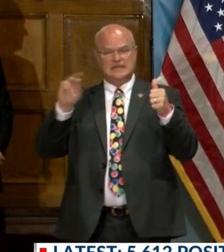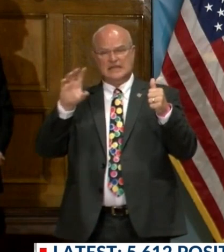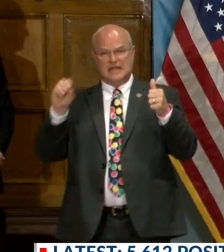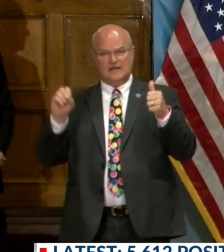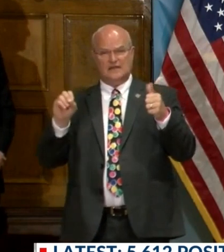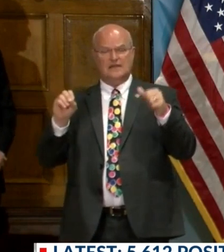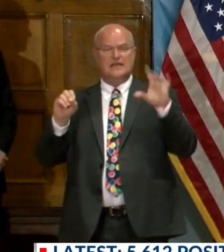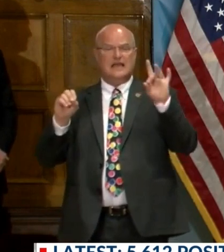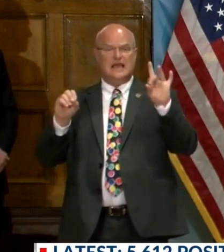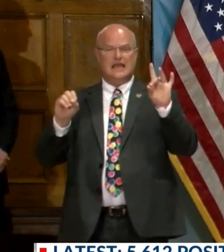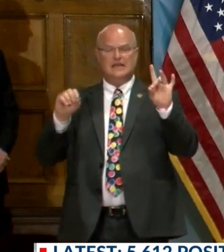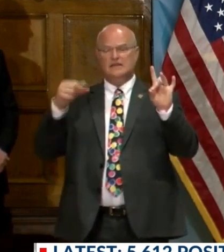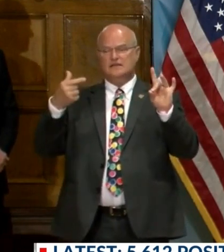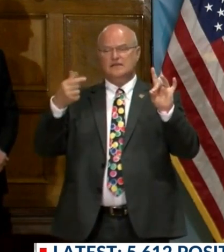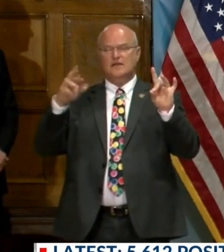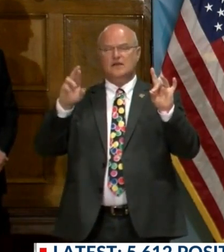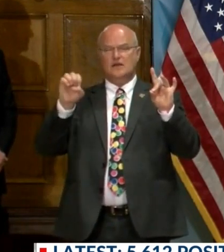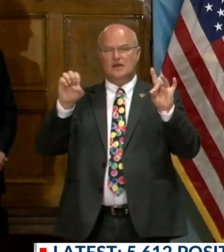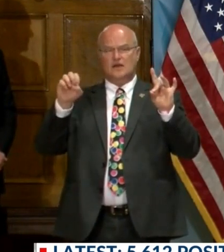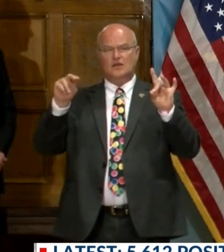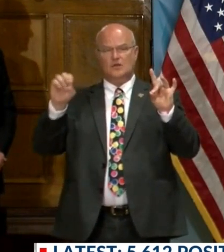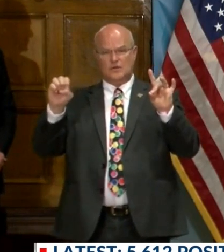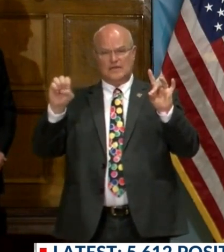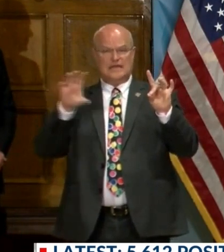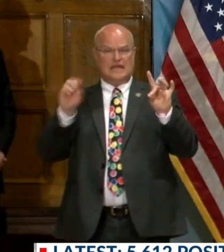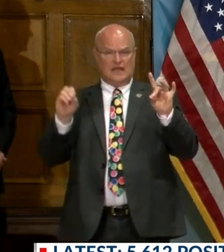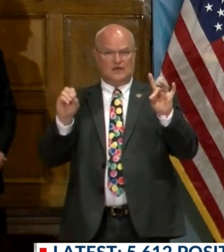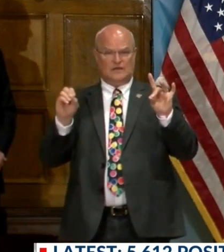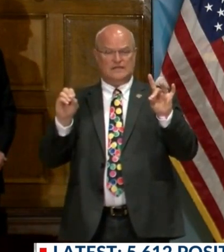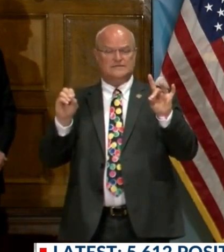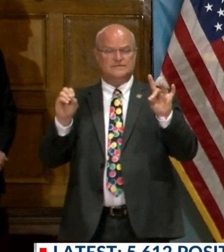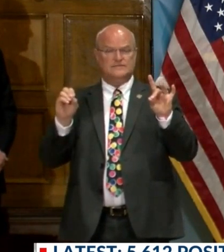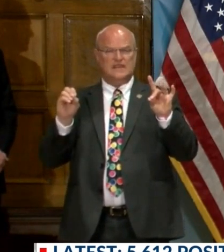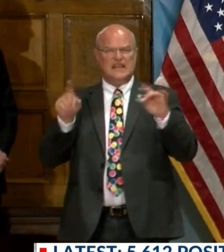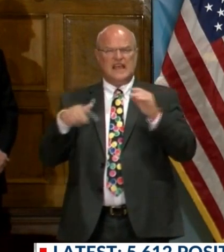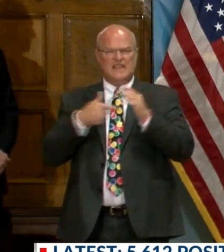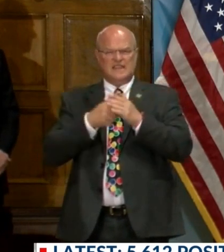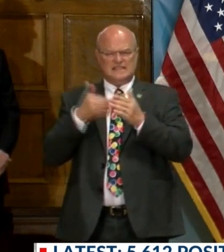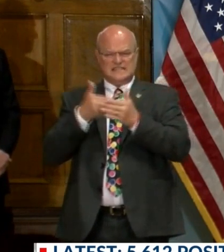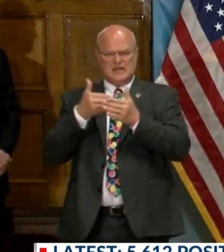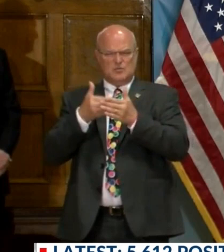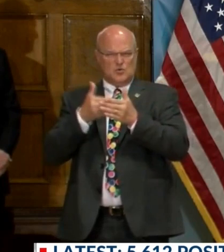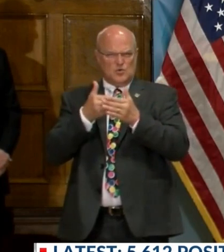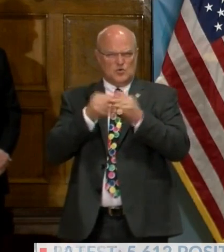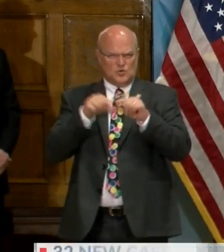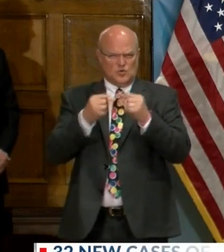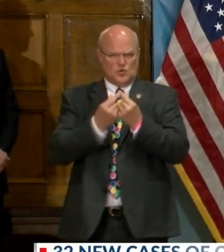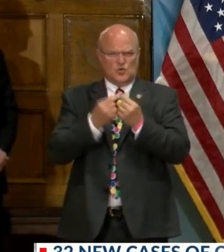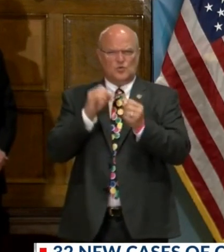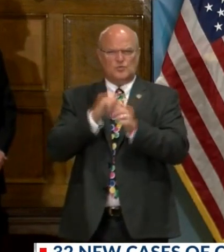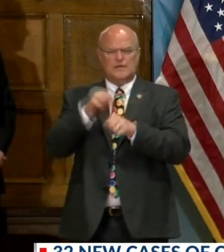WE'VE HAD 19 FROM PULASKI COUNTY, 11 FROM SEVERE COUNTY, 10 FROM CRENTON COUNTY AND 8